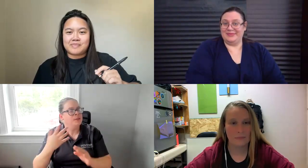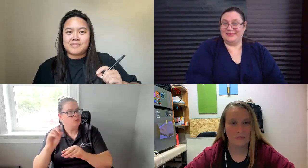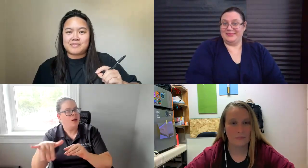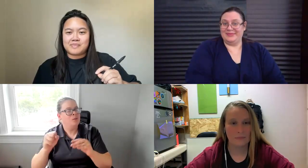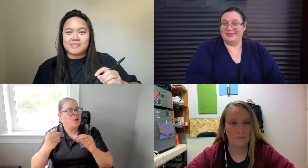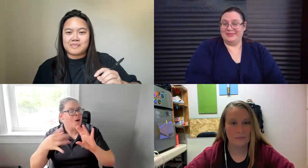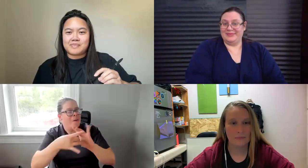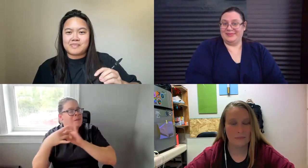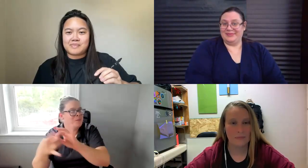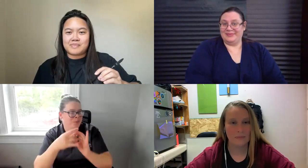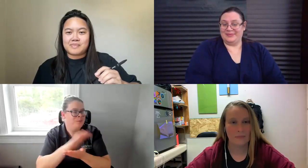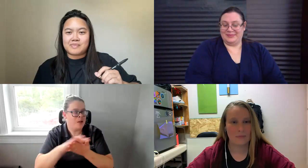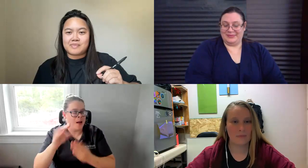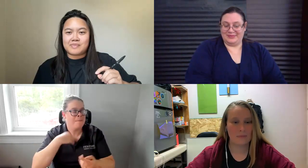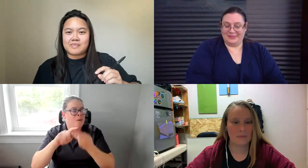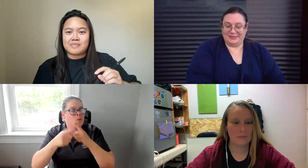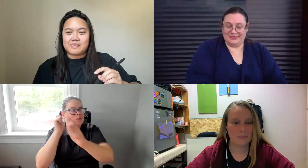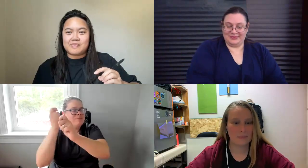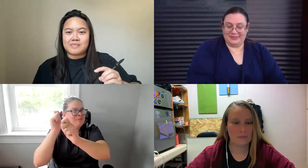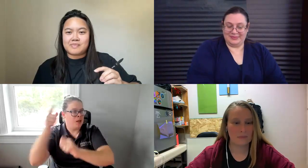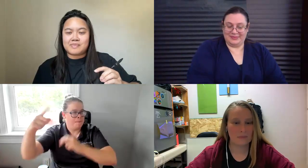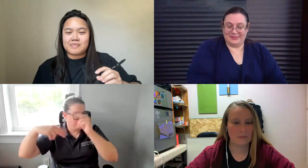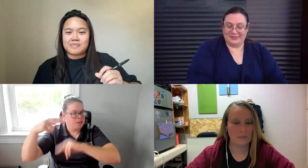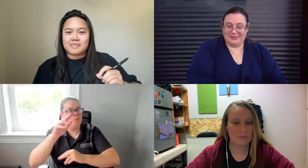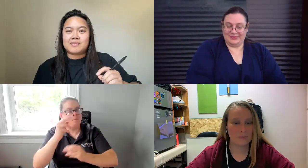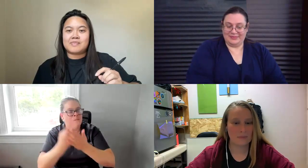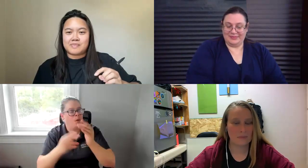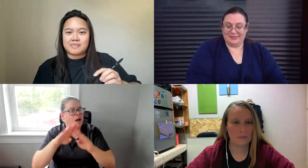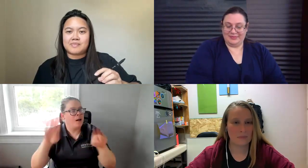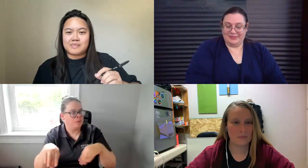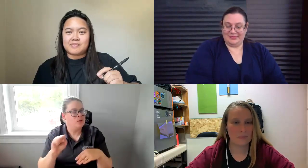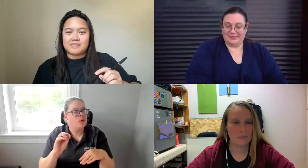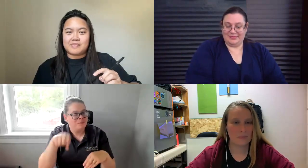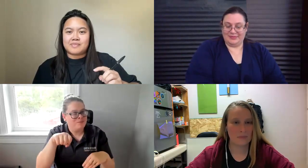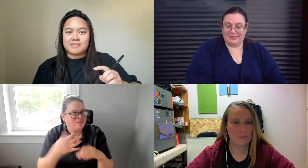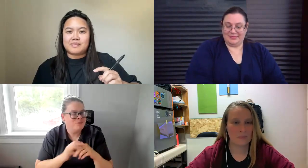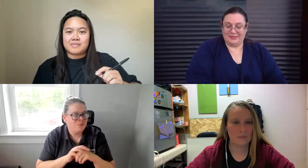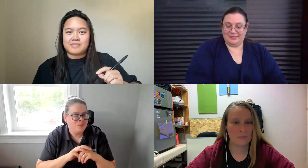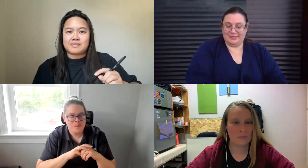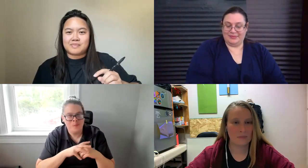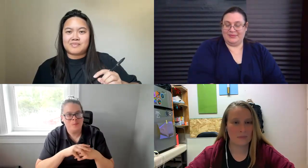But we, Eyeth, actually set up the website for Lost River Vacations and also my friend